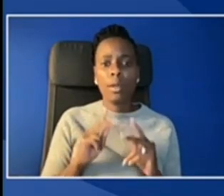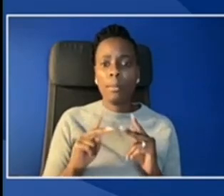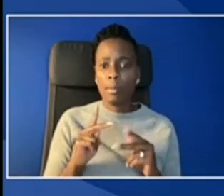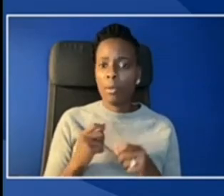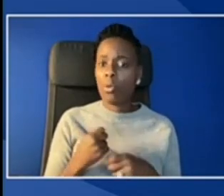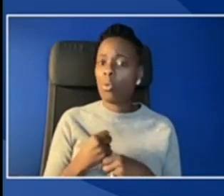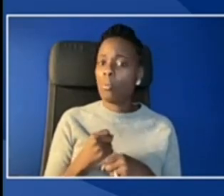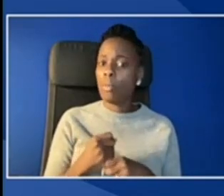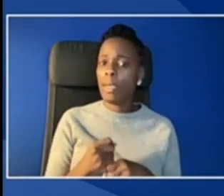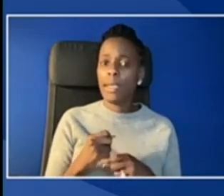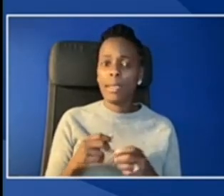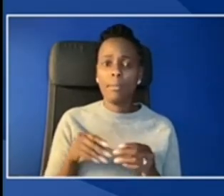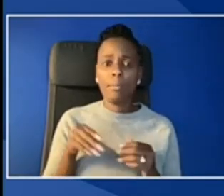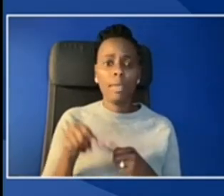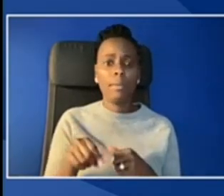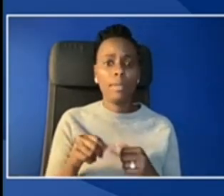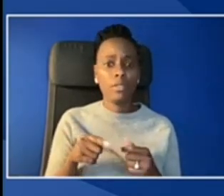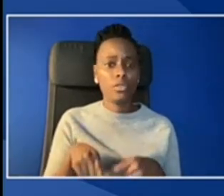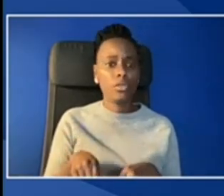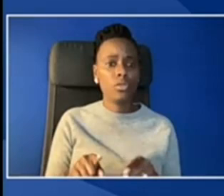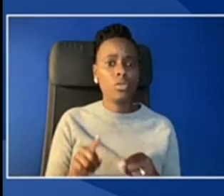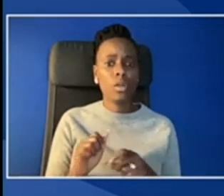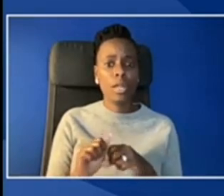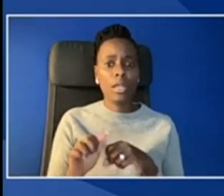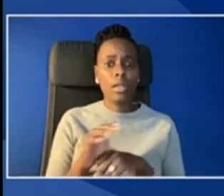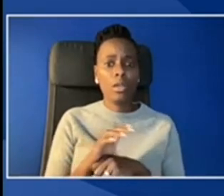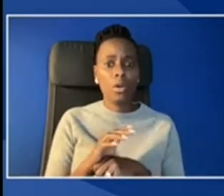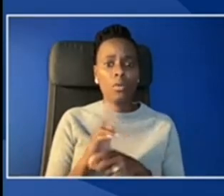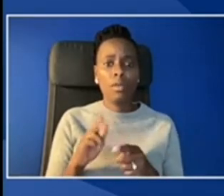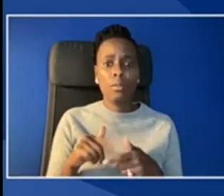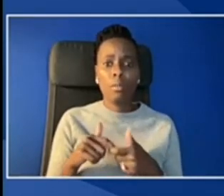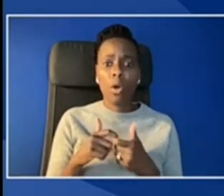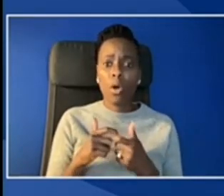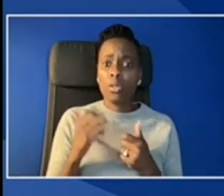COVID- during the COVID pause, because they should have been treated as excess